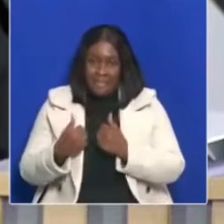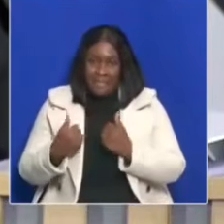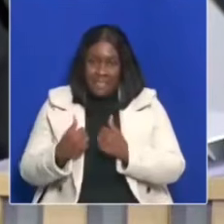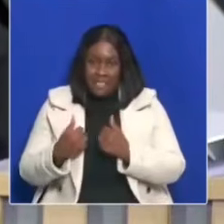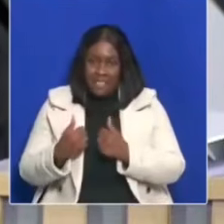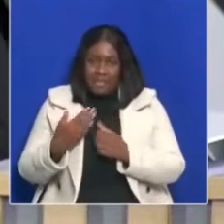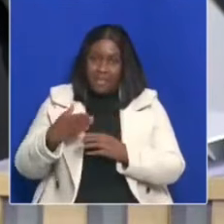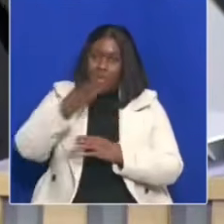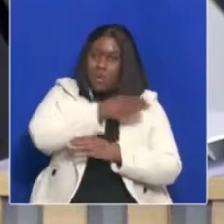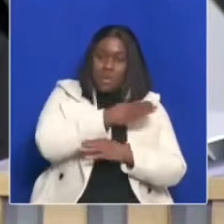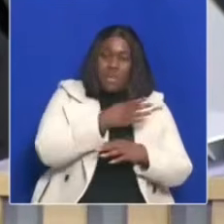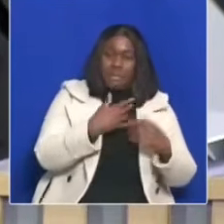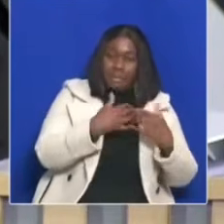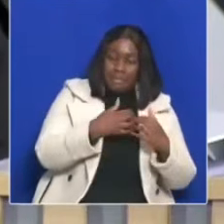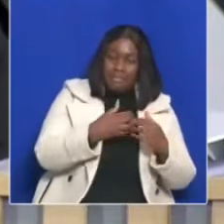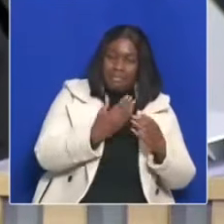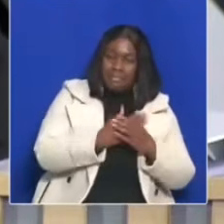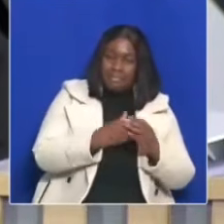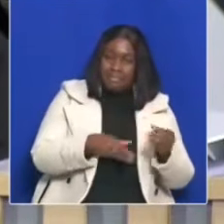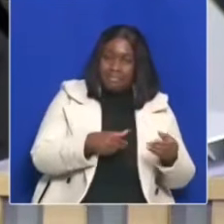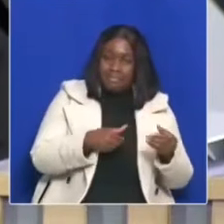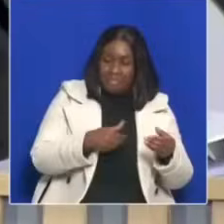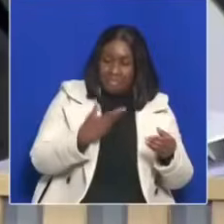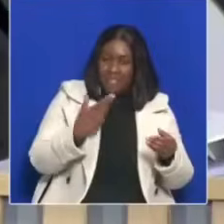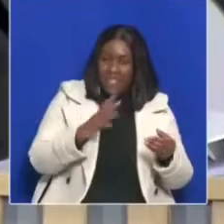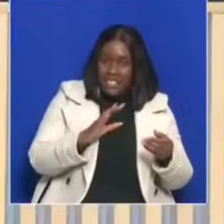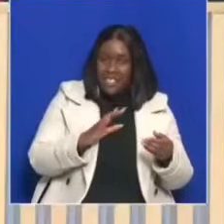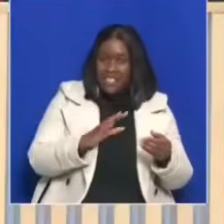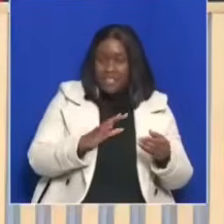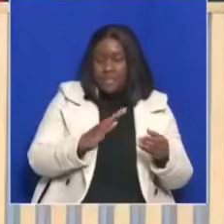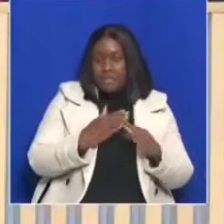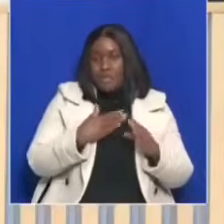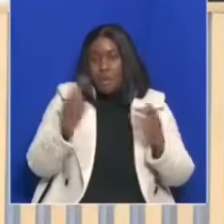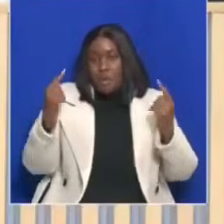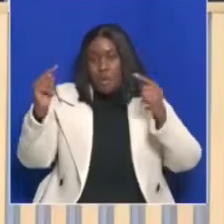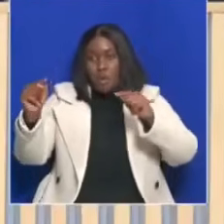arrest suspects. Okay. So, from from what you are saying, it seems to me that uh